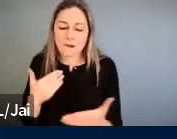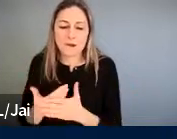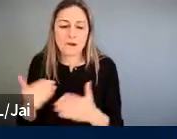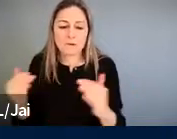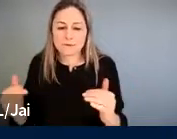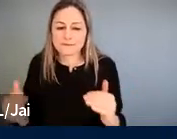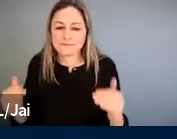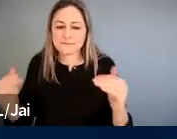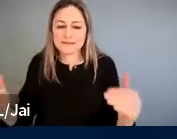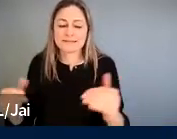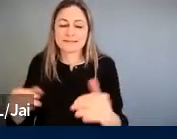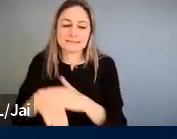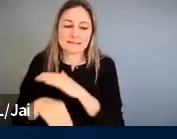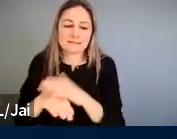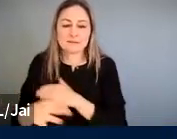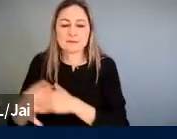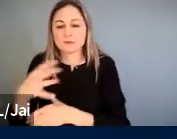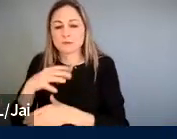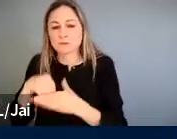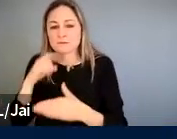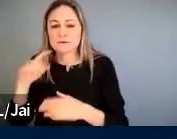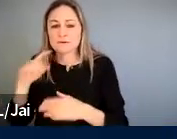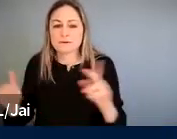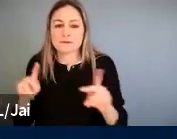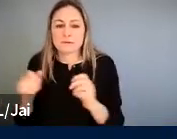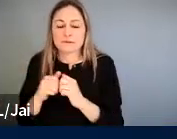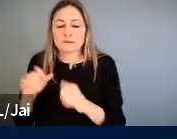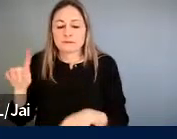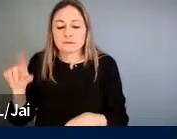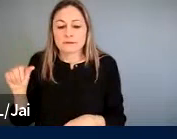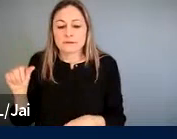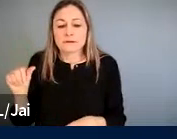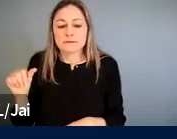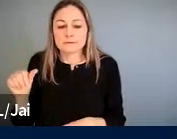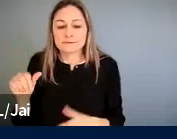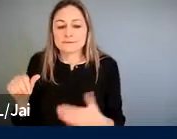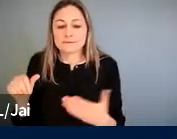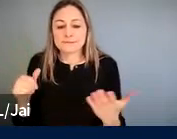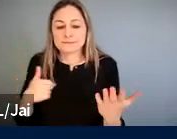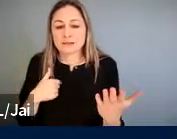and inclusion for people with disabilities, and I am truly looking forward to listening